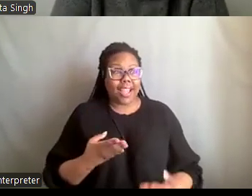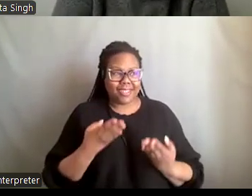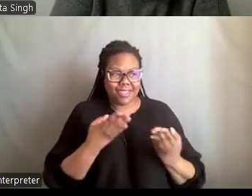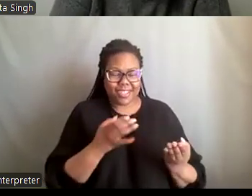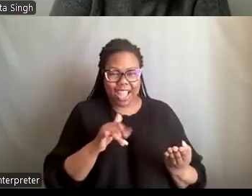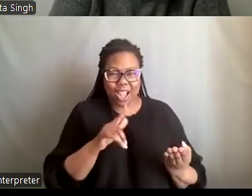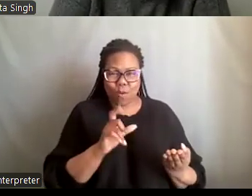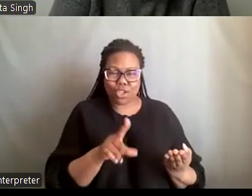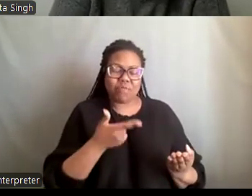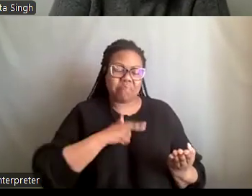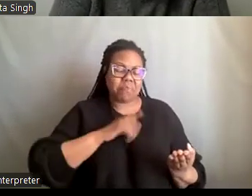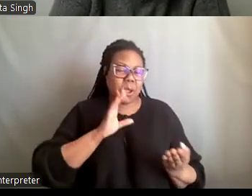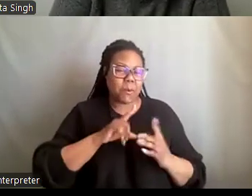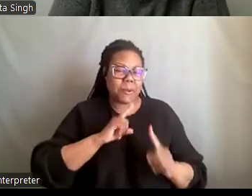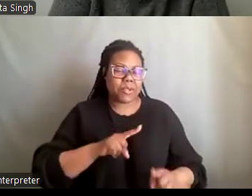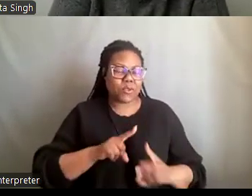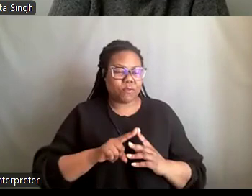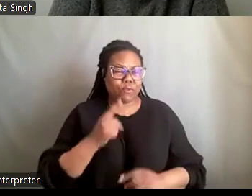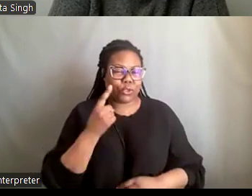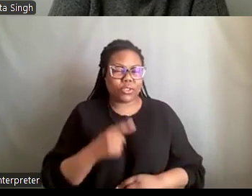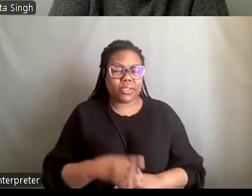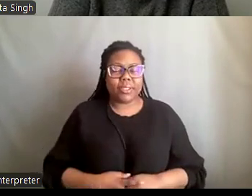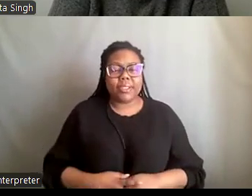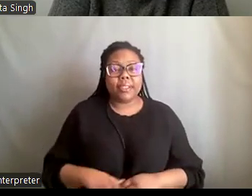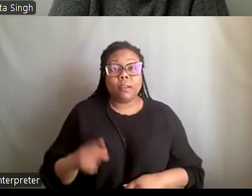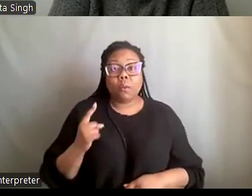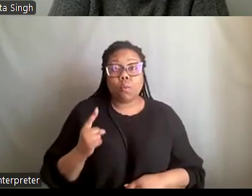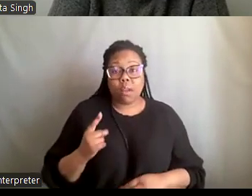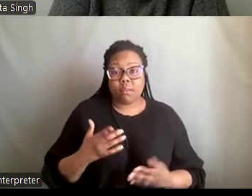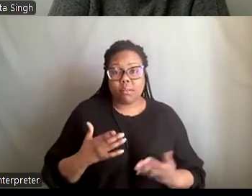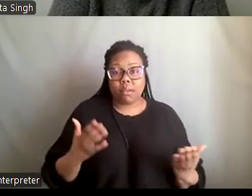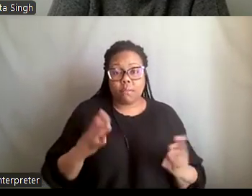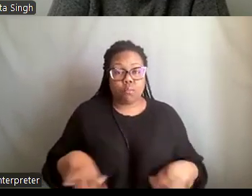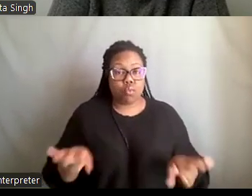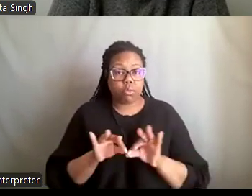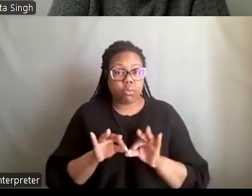I suggested that. This is Amber. Because I suggested that question to you, I can start.